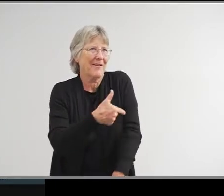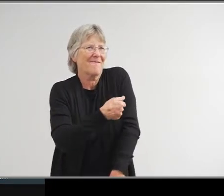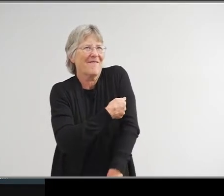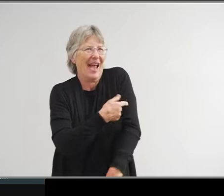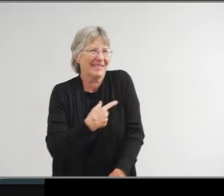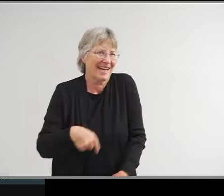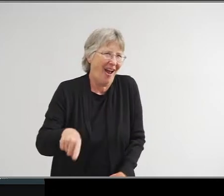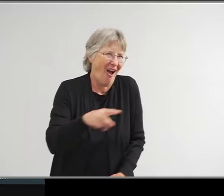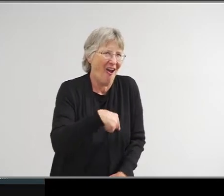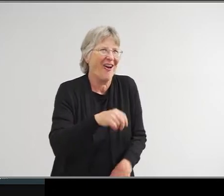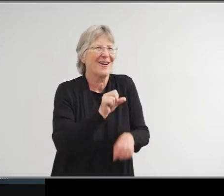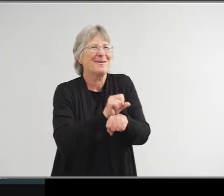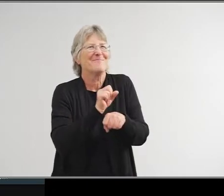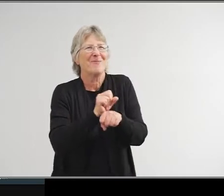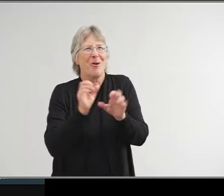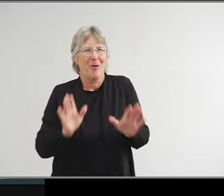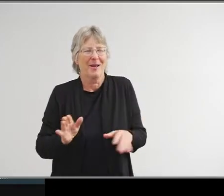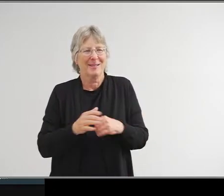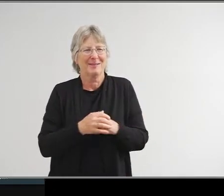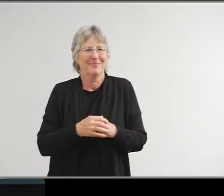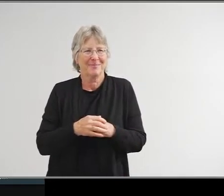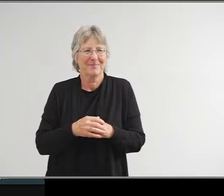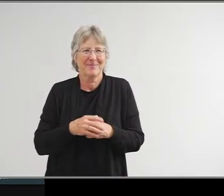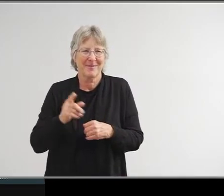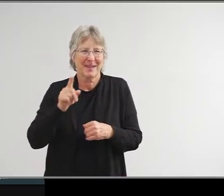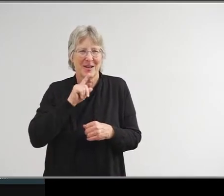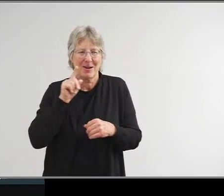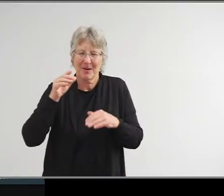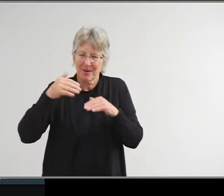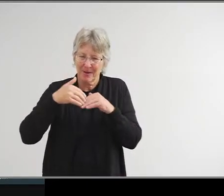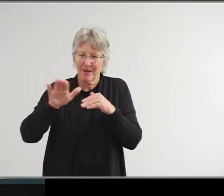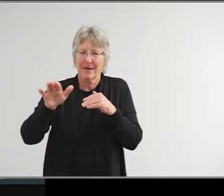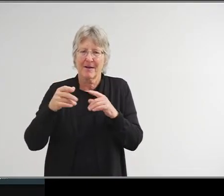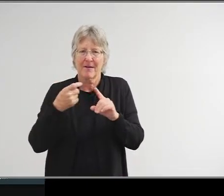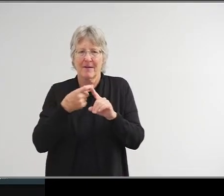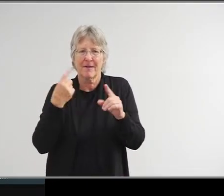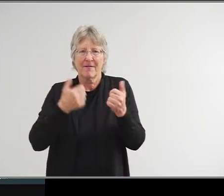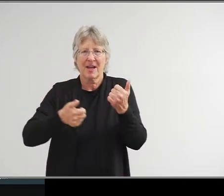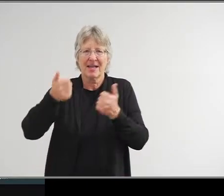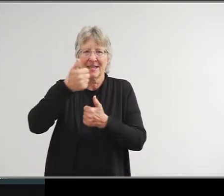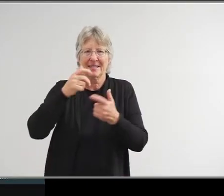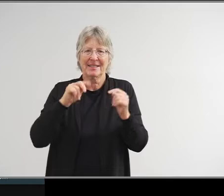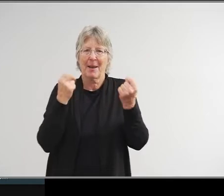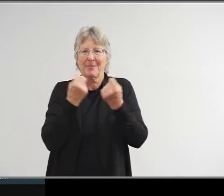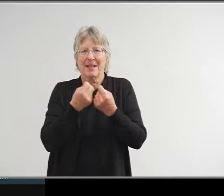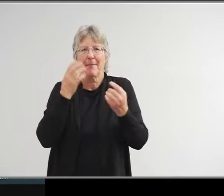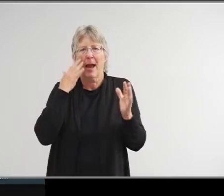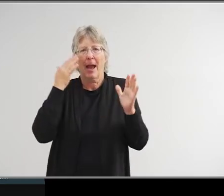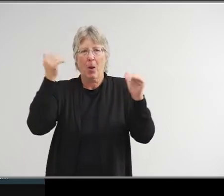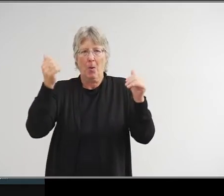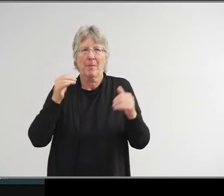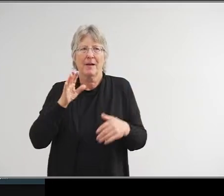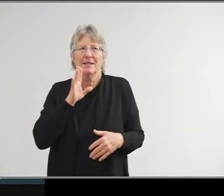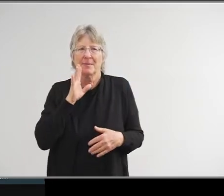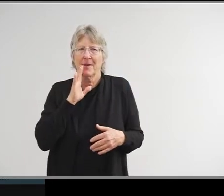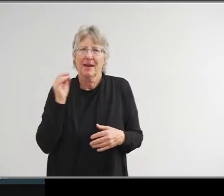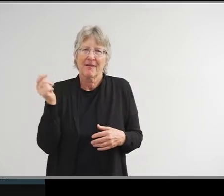So I just really want to send from the executive team. And I hope I can speak on behalf of the board gratitude